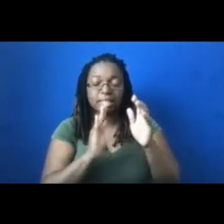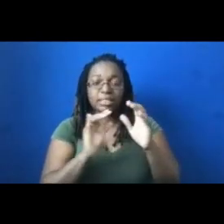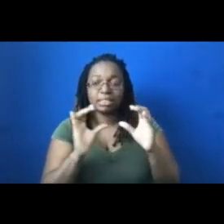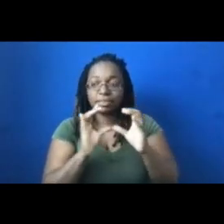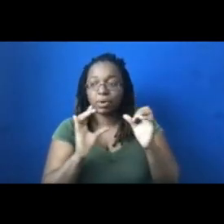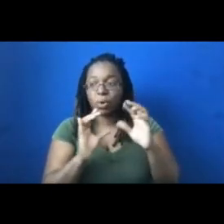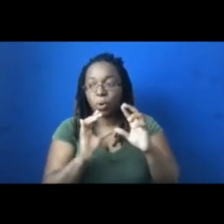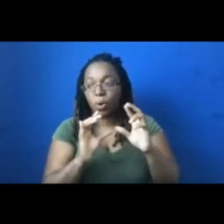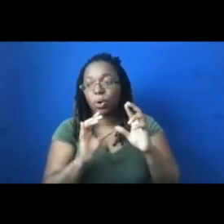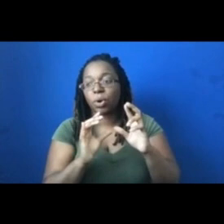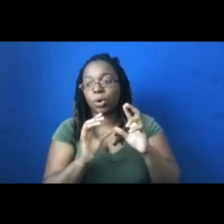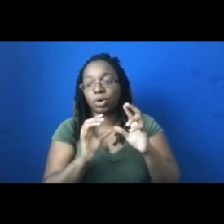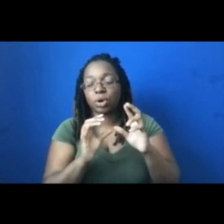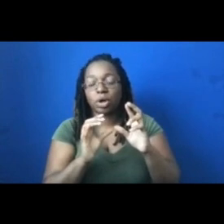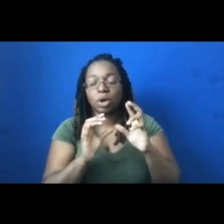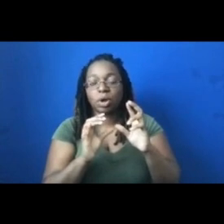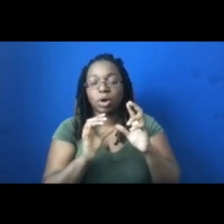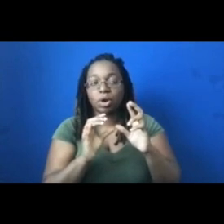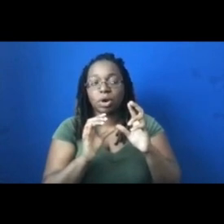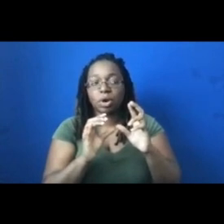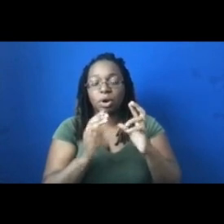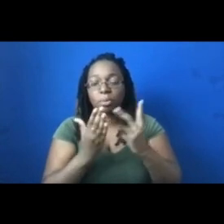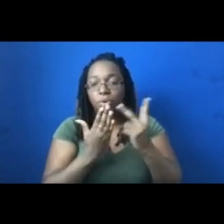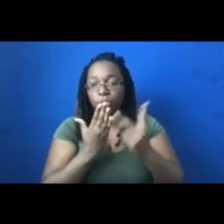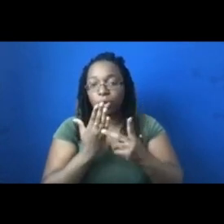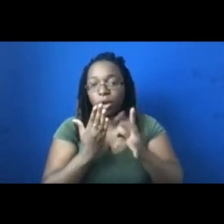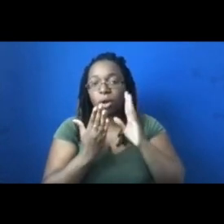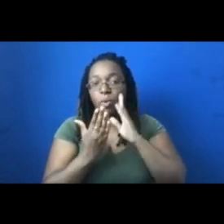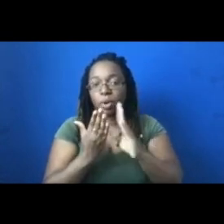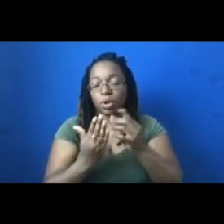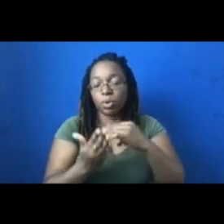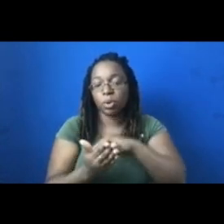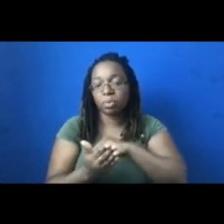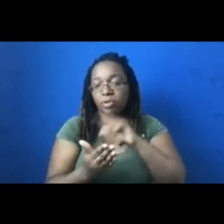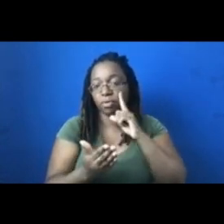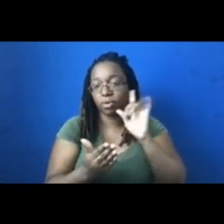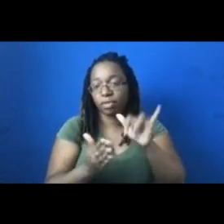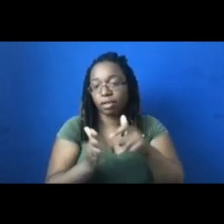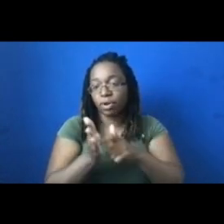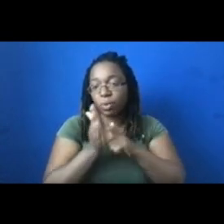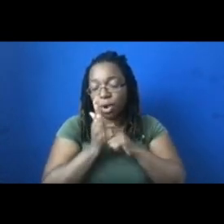qualify for that requirement without specific employment guarantees moving forward.